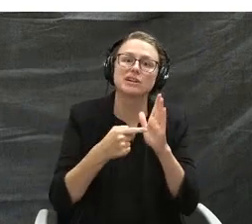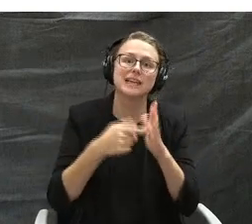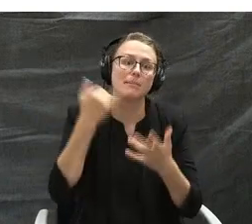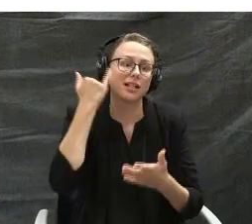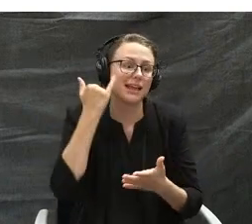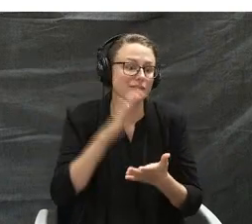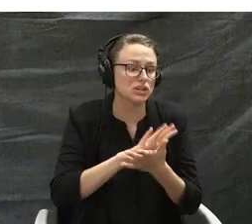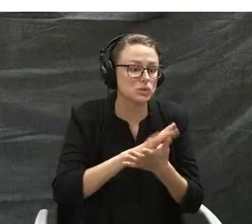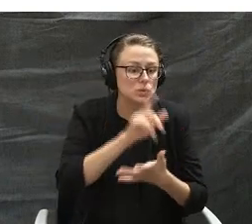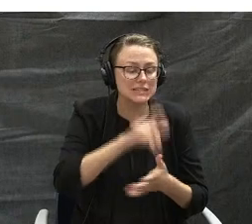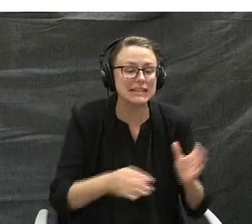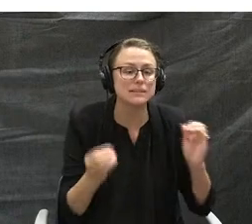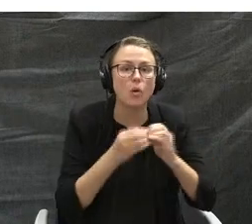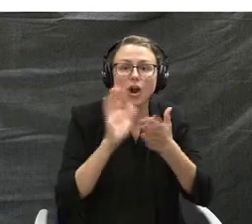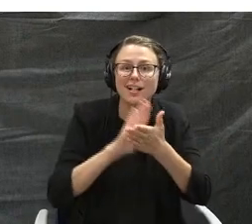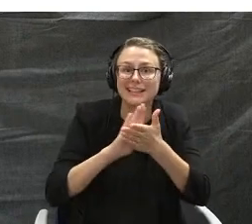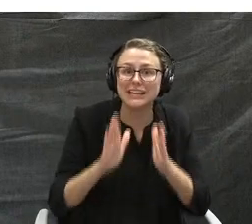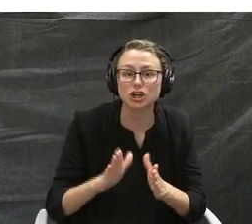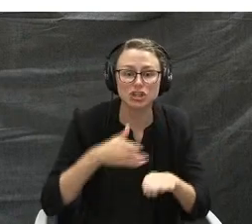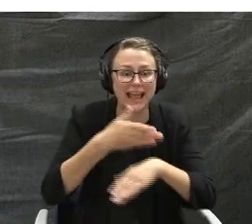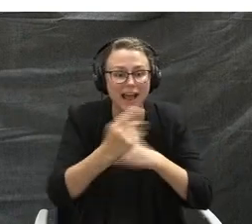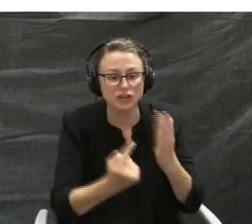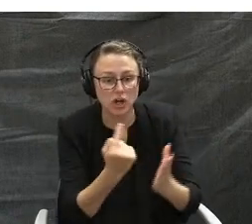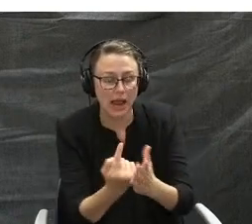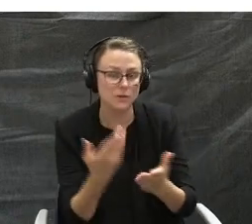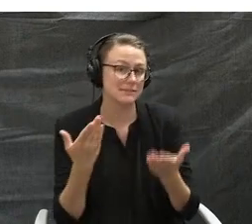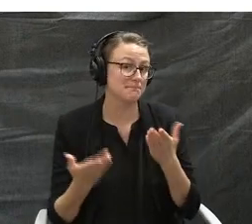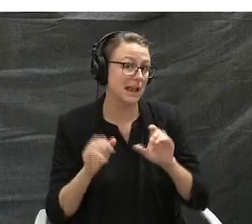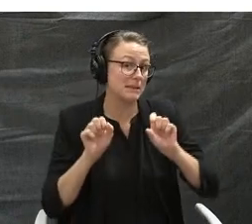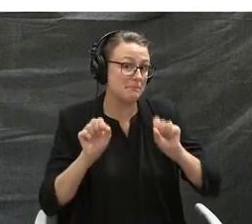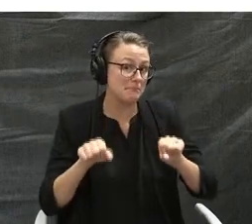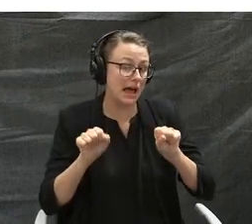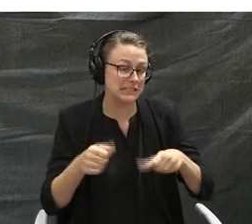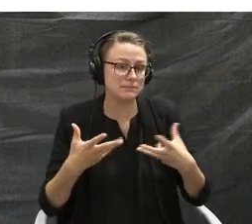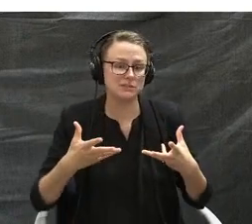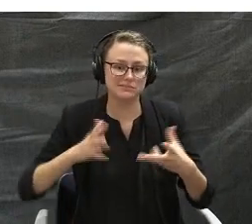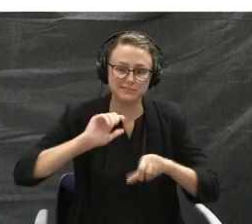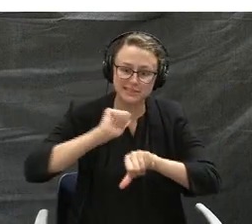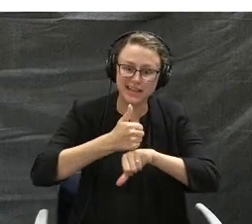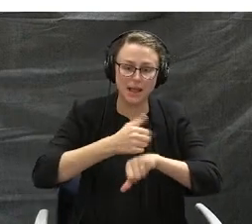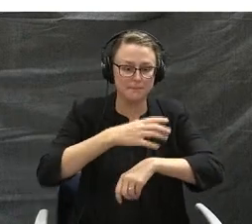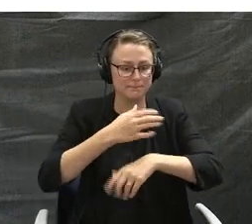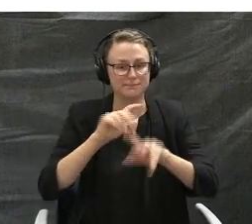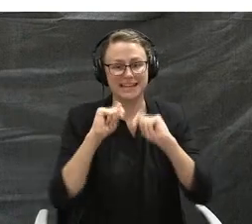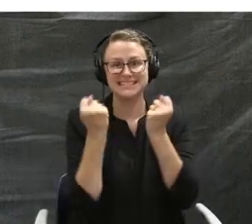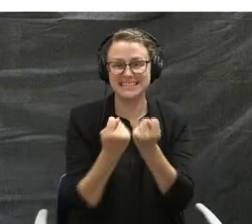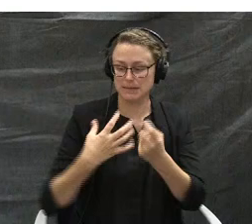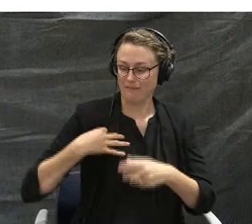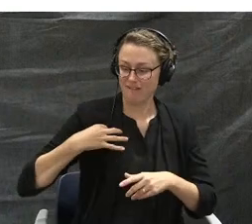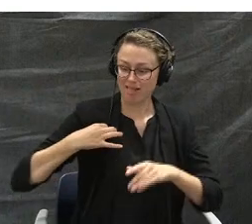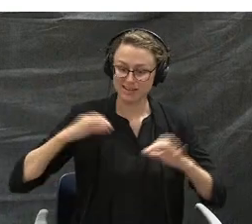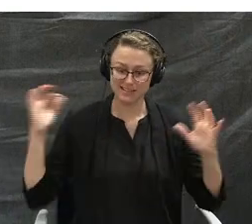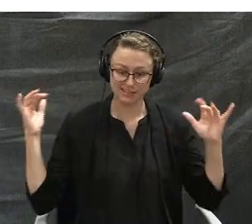facilities after hours, it may be possible to assemble a team of volunteers to help clean the buildings to augment the